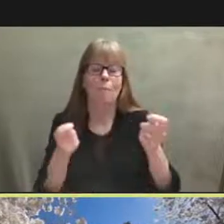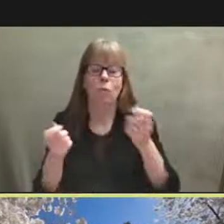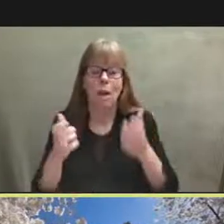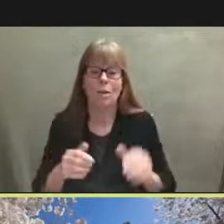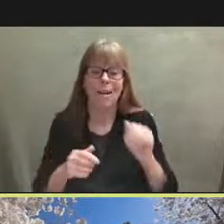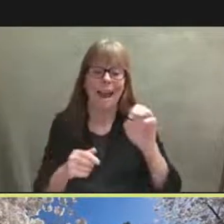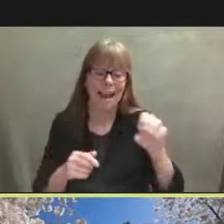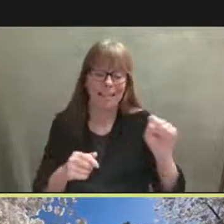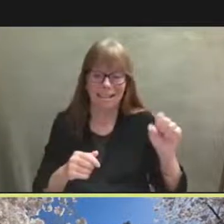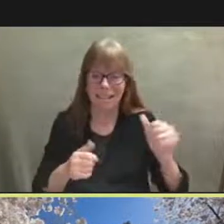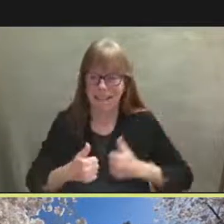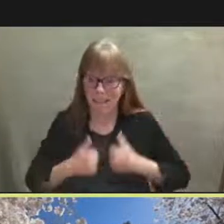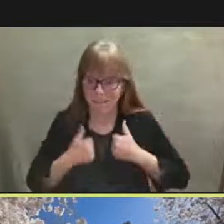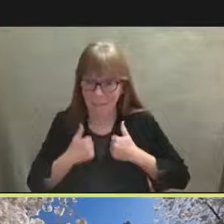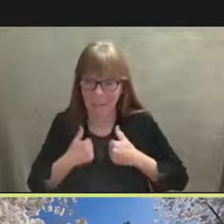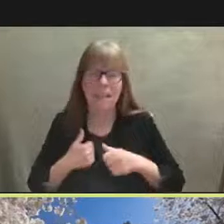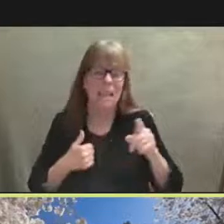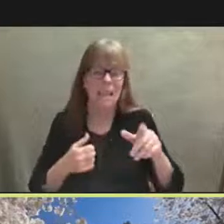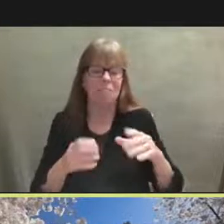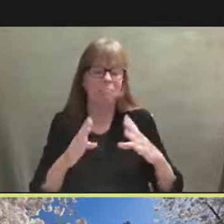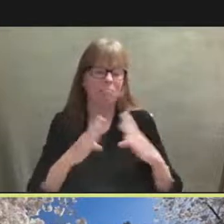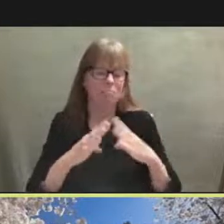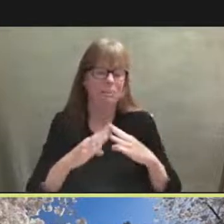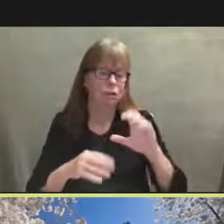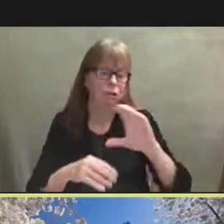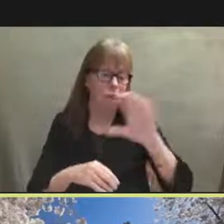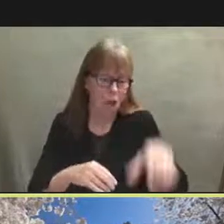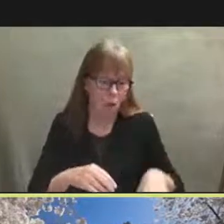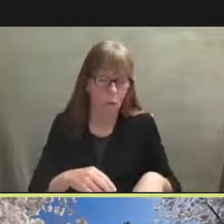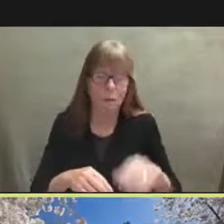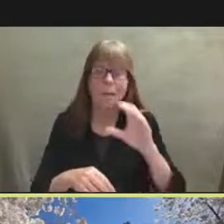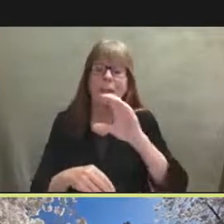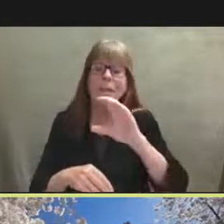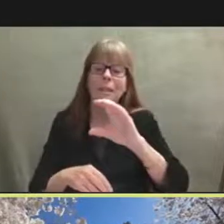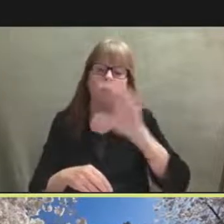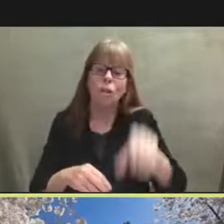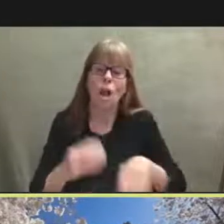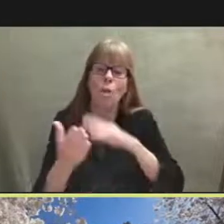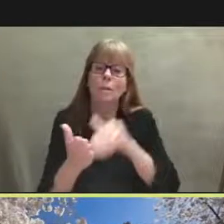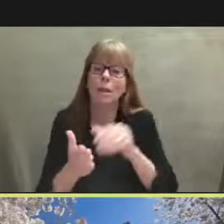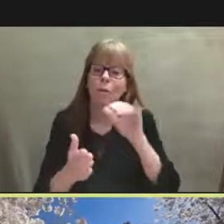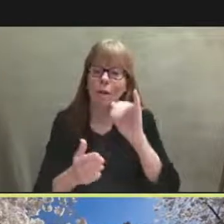of Metropolitan Chicago, Chicago’s Center for Independent Living, and has been on its board